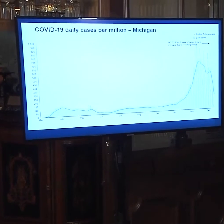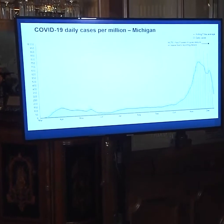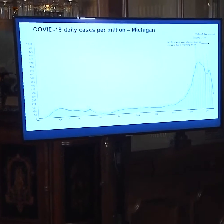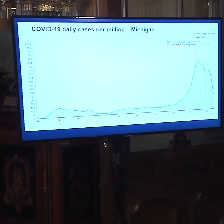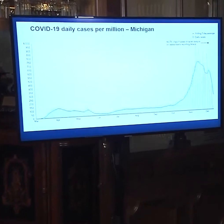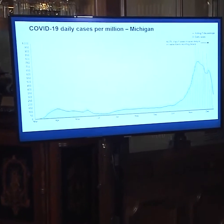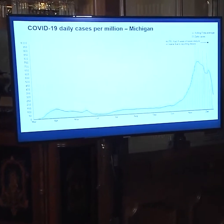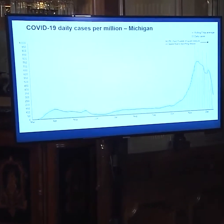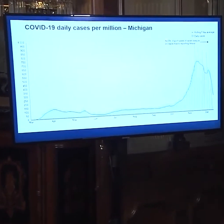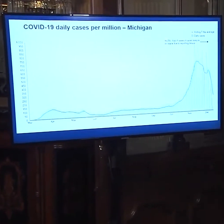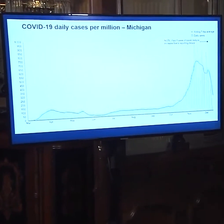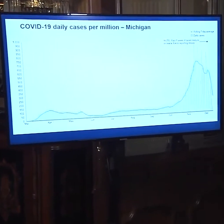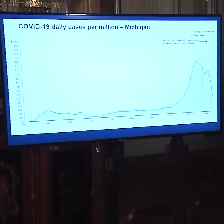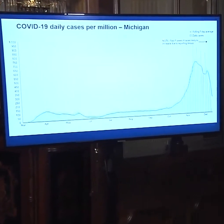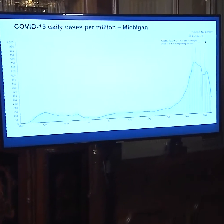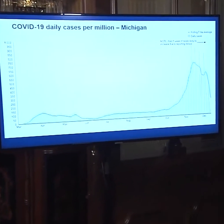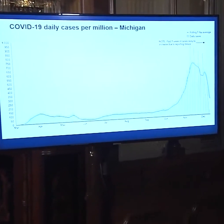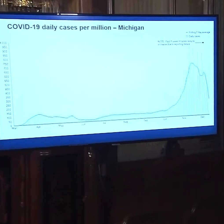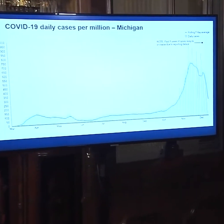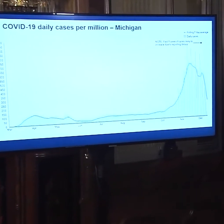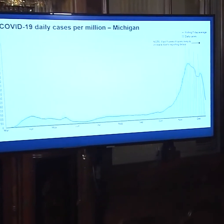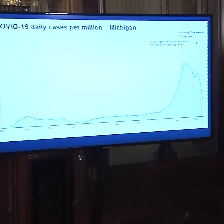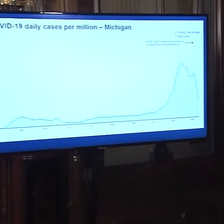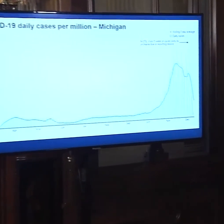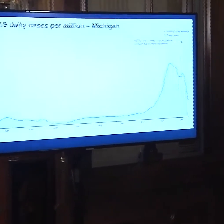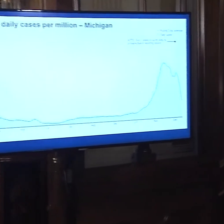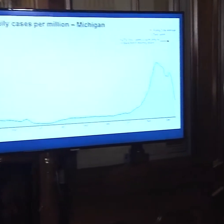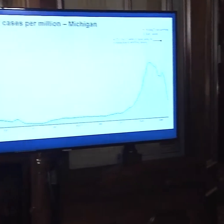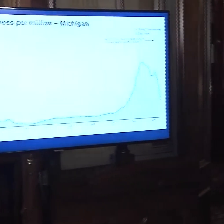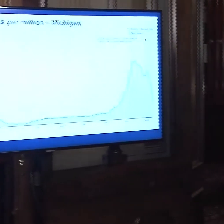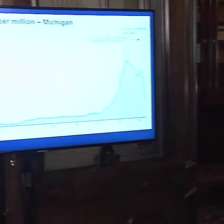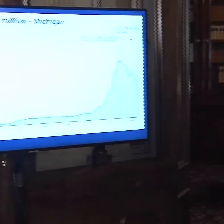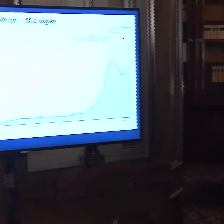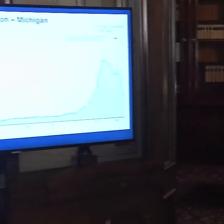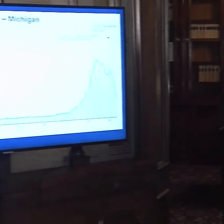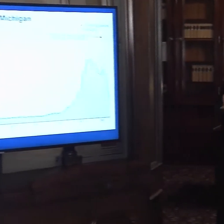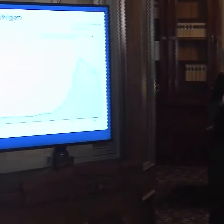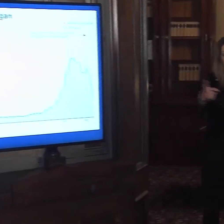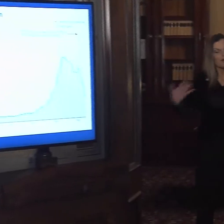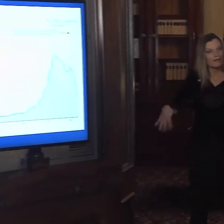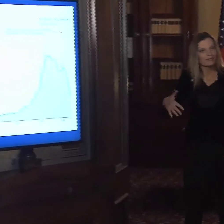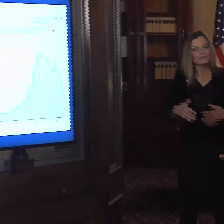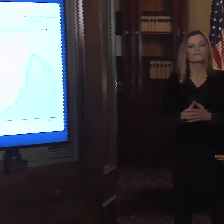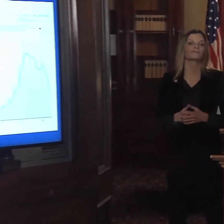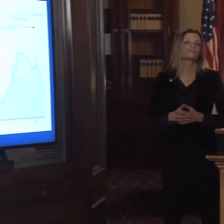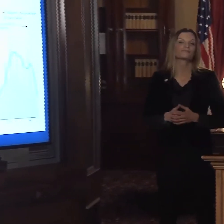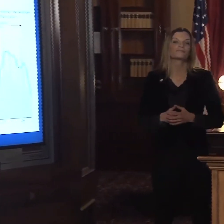WITH THE DAYS THAT THE DHHS'S TARGETED AND TEMPORARY SAFETY